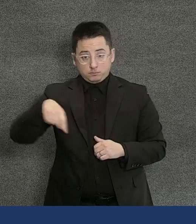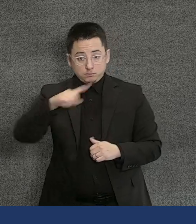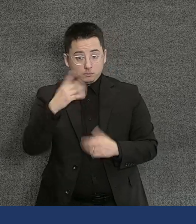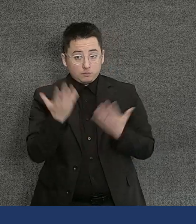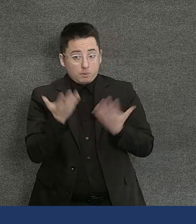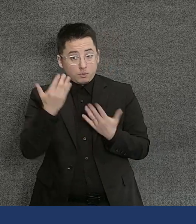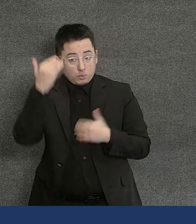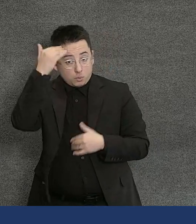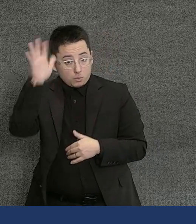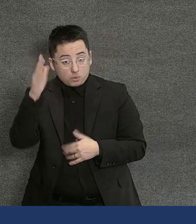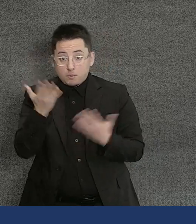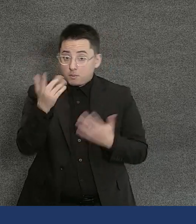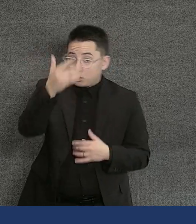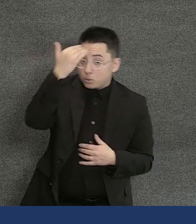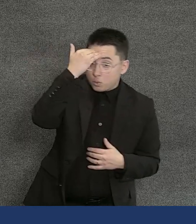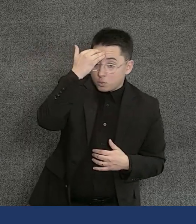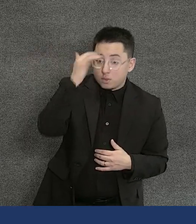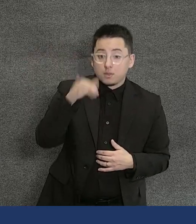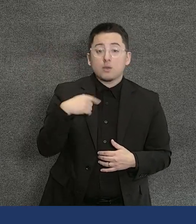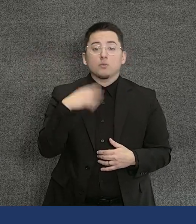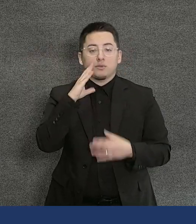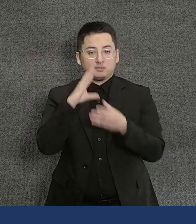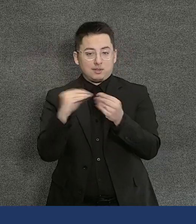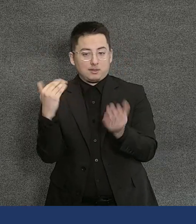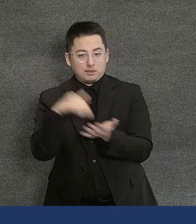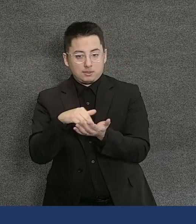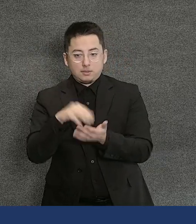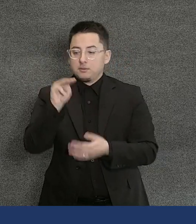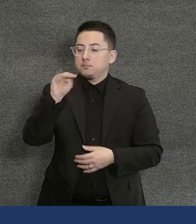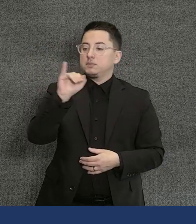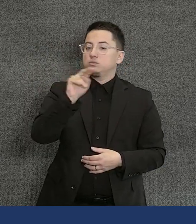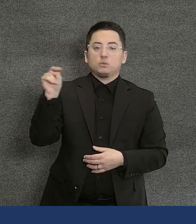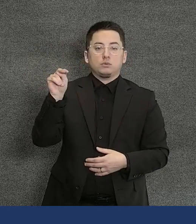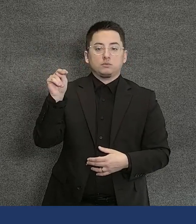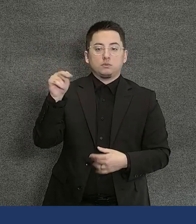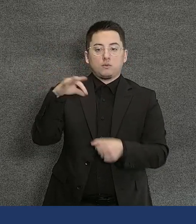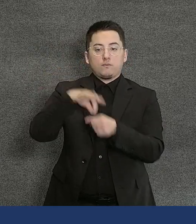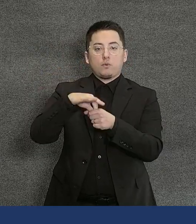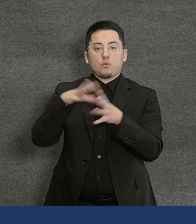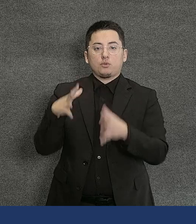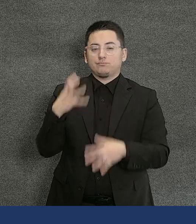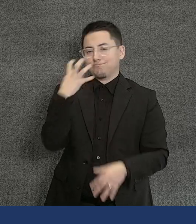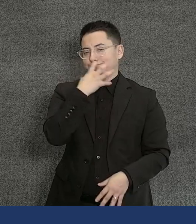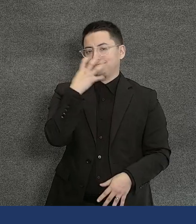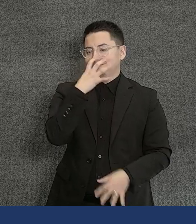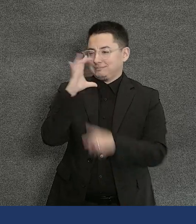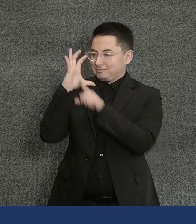Minnesota is a champion of voting. We are literally most years champions